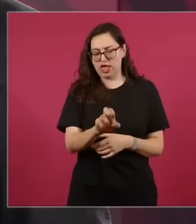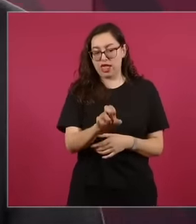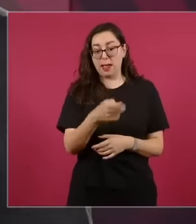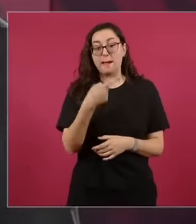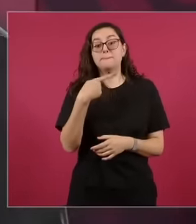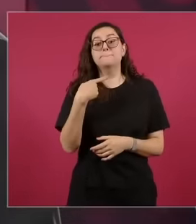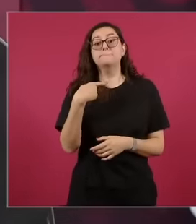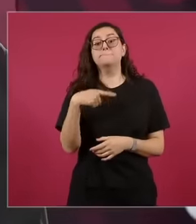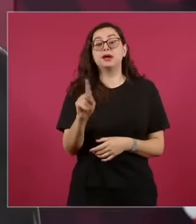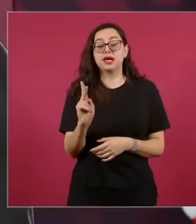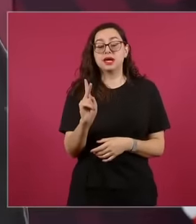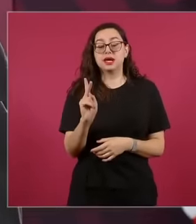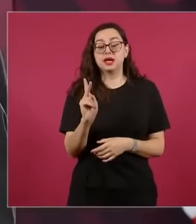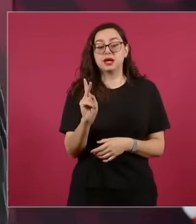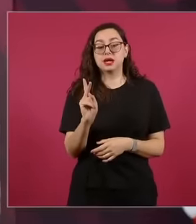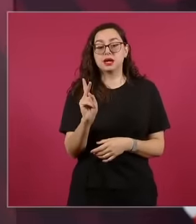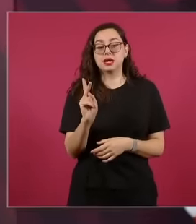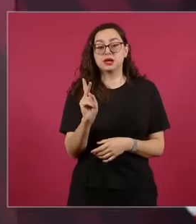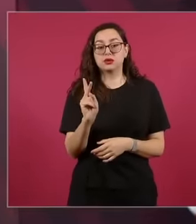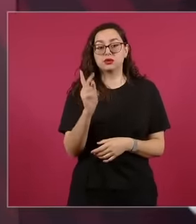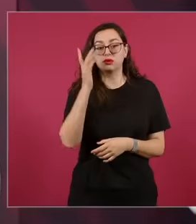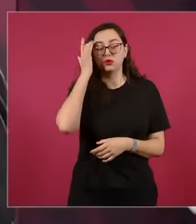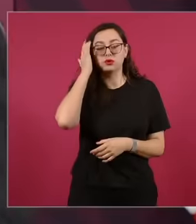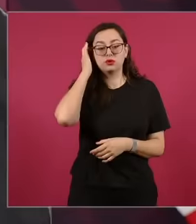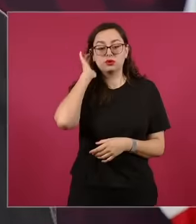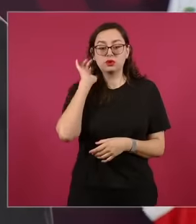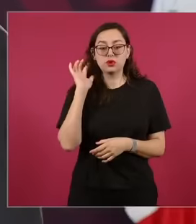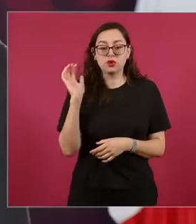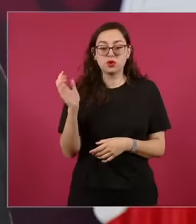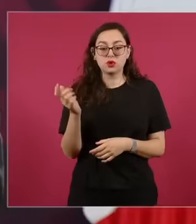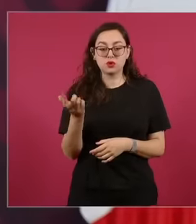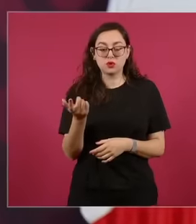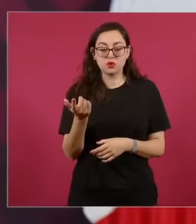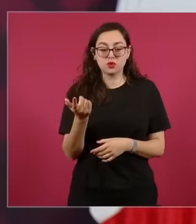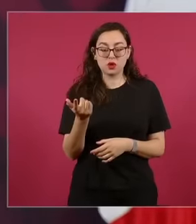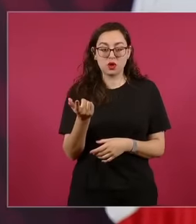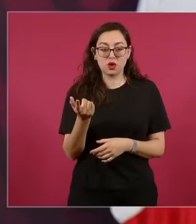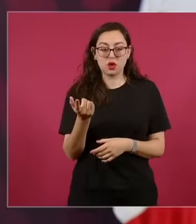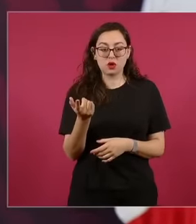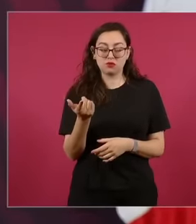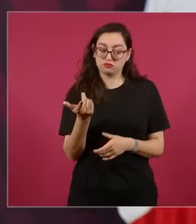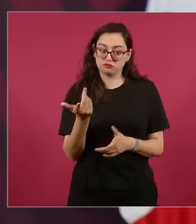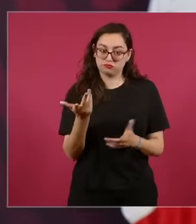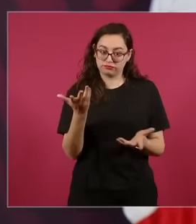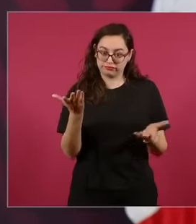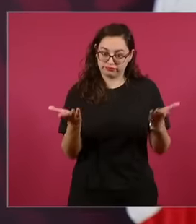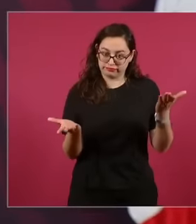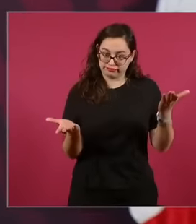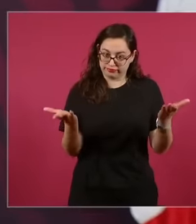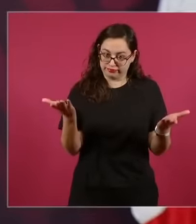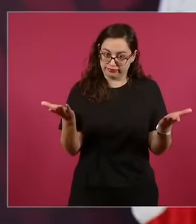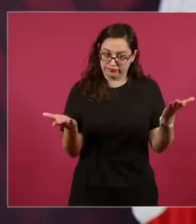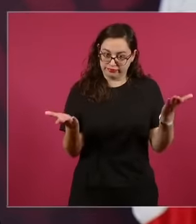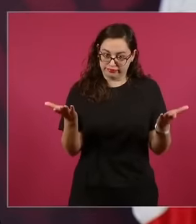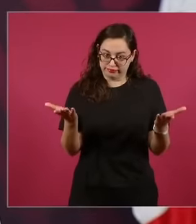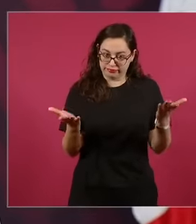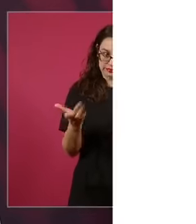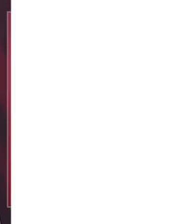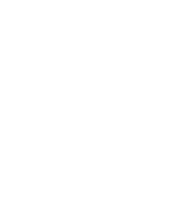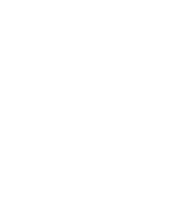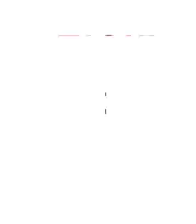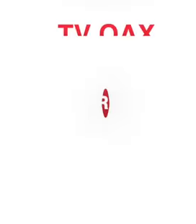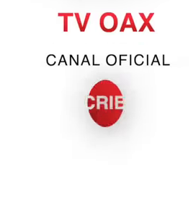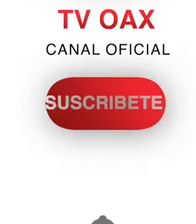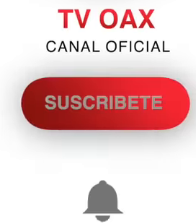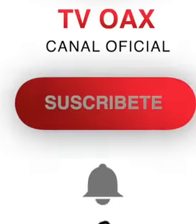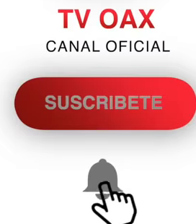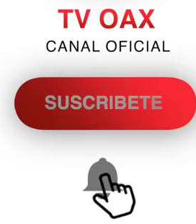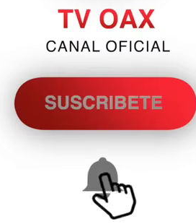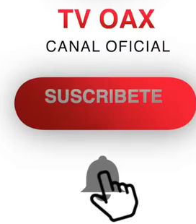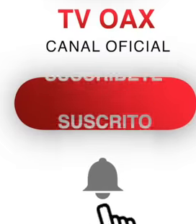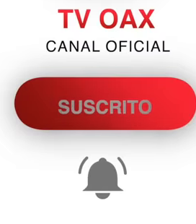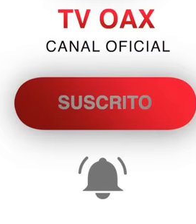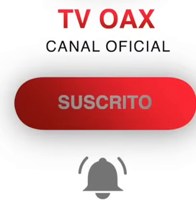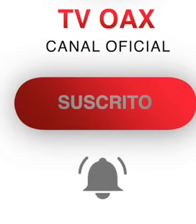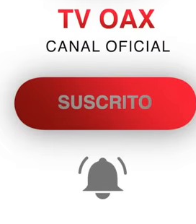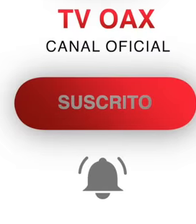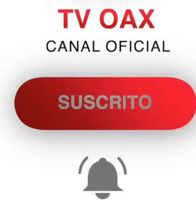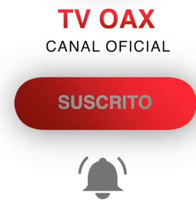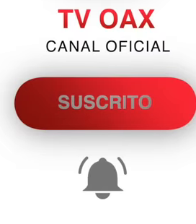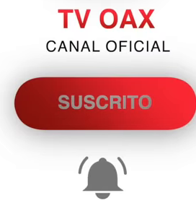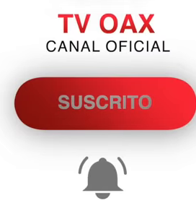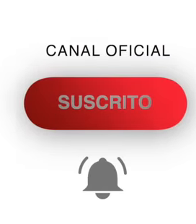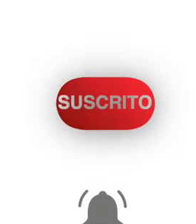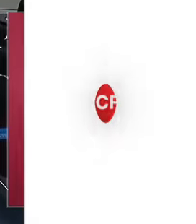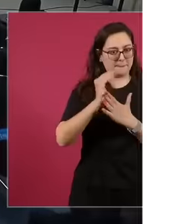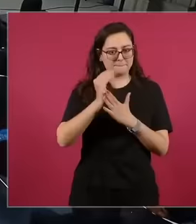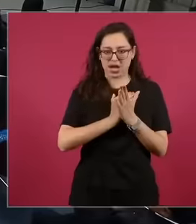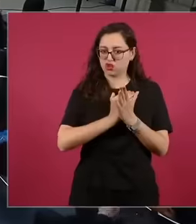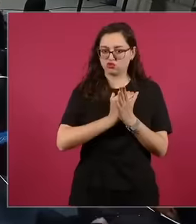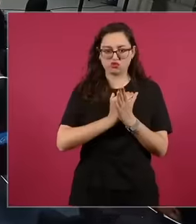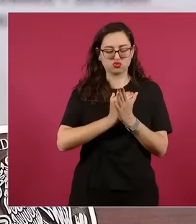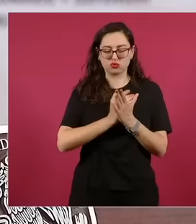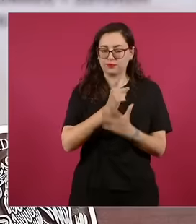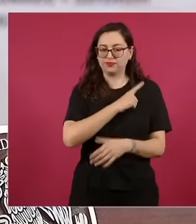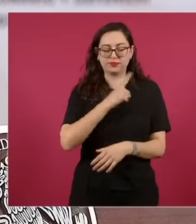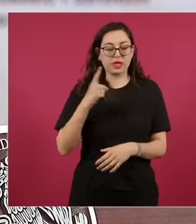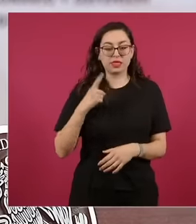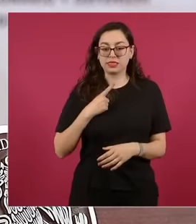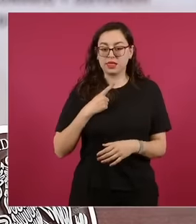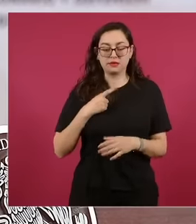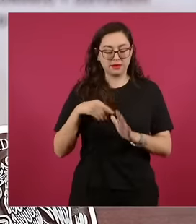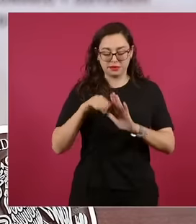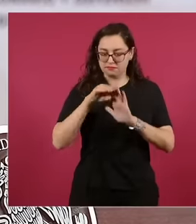we have to reduce what they charge in commissions through a formula. And that was